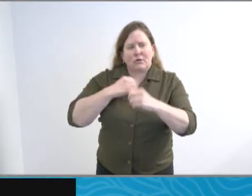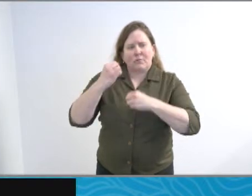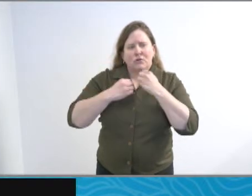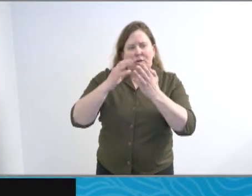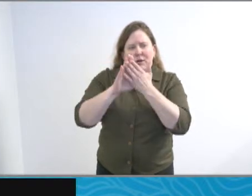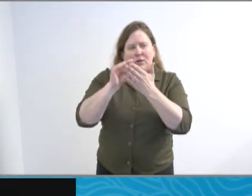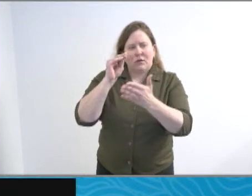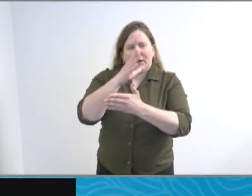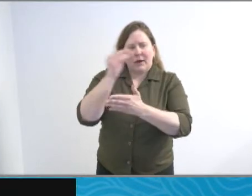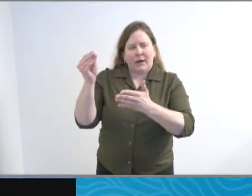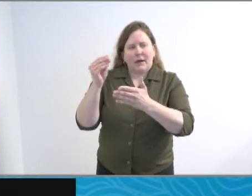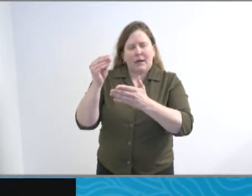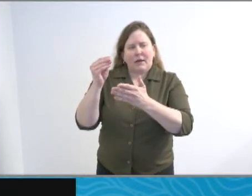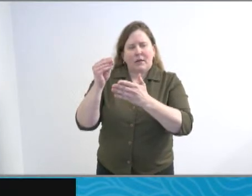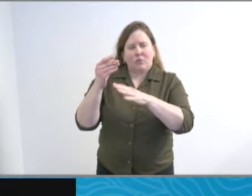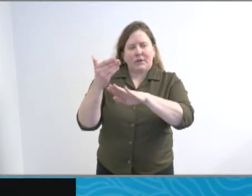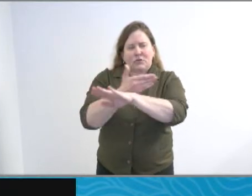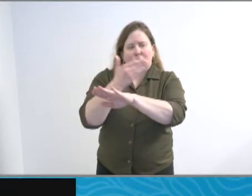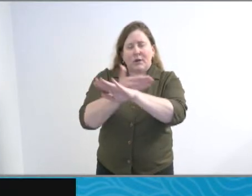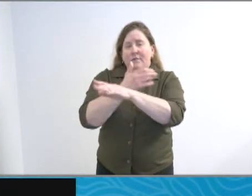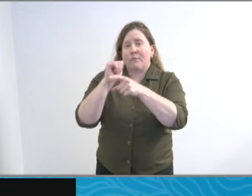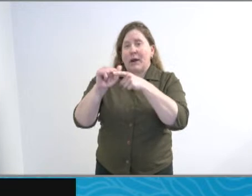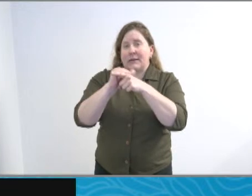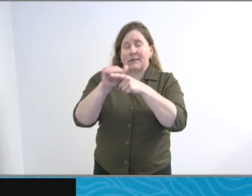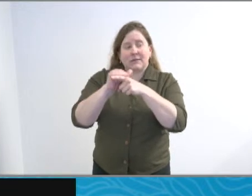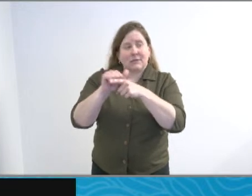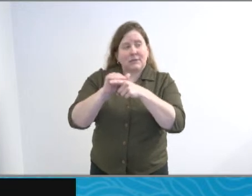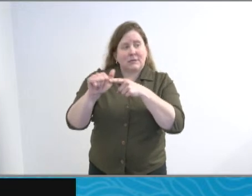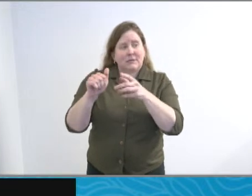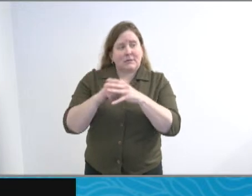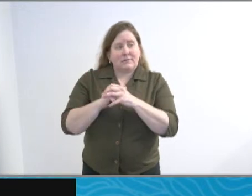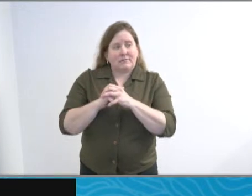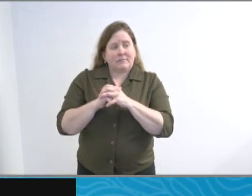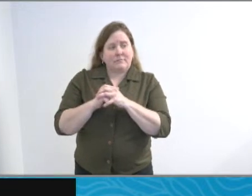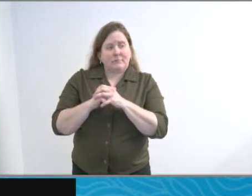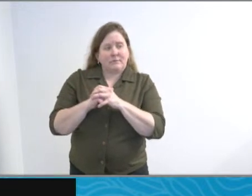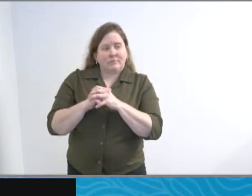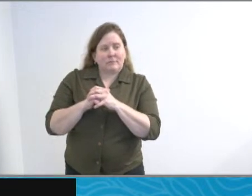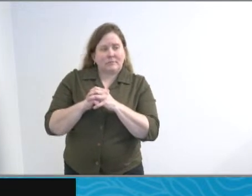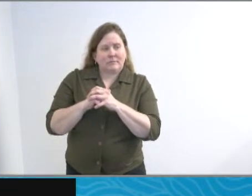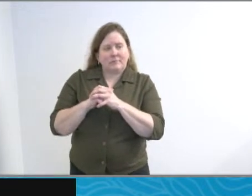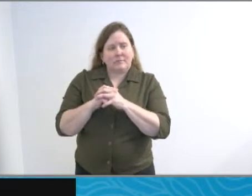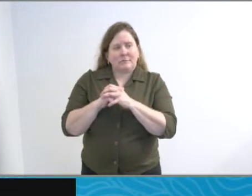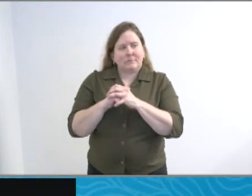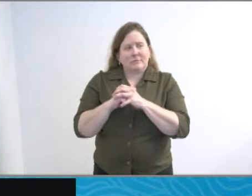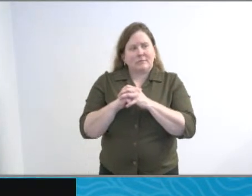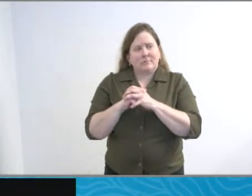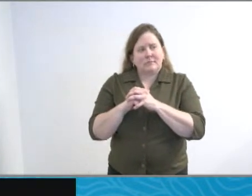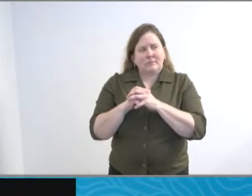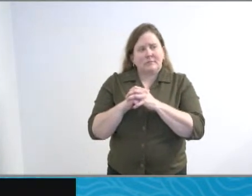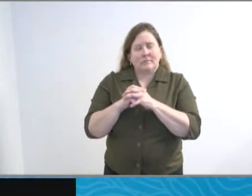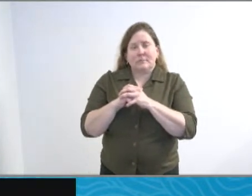the budget and how it meets needs of students. So we'd spoke about the very beginning,